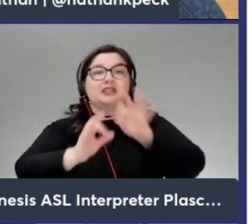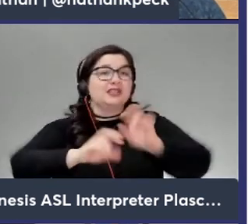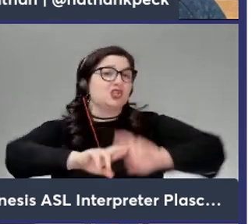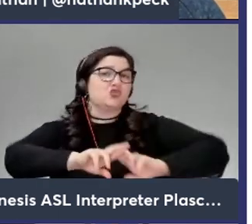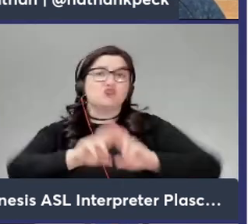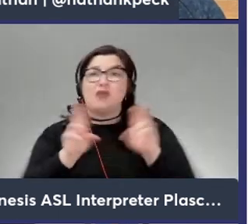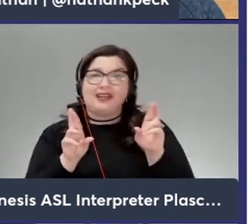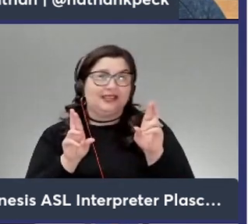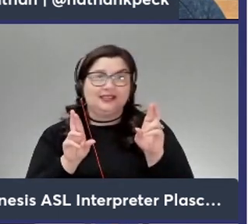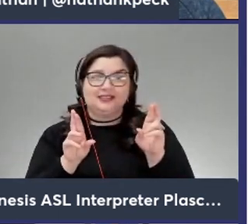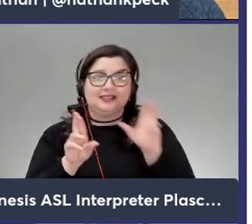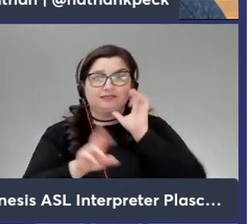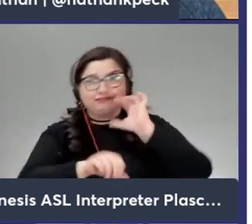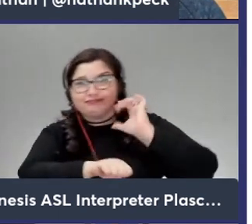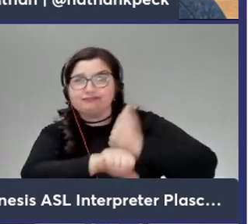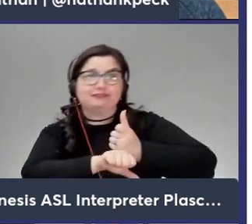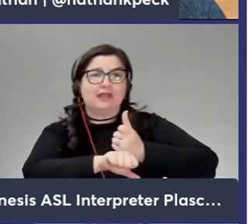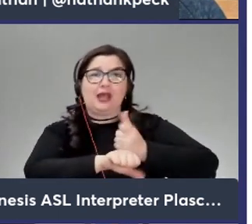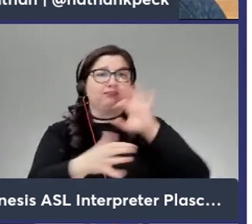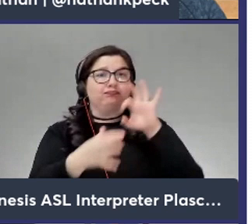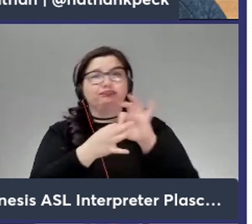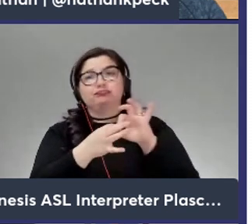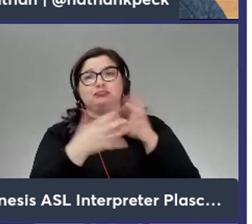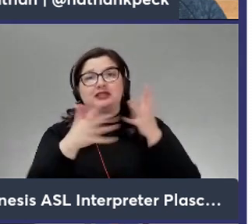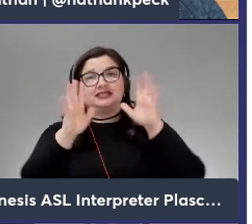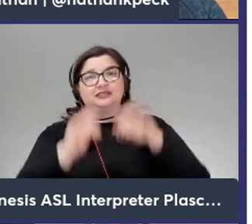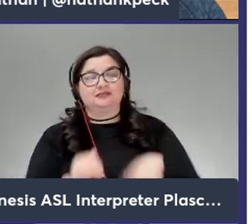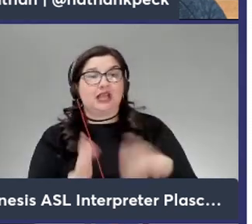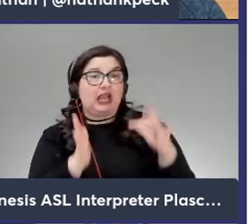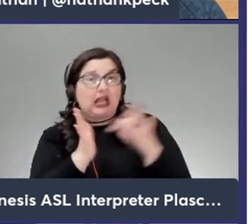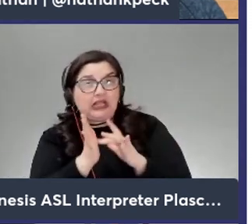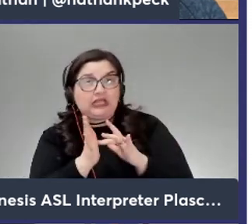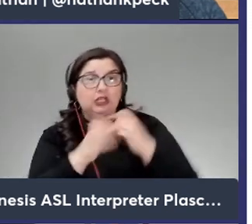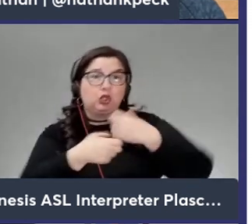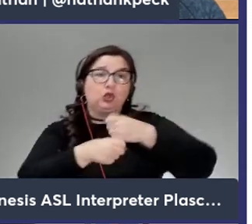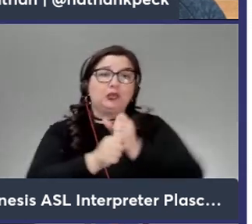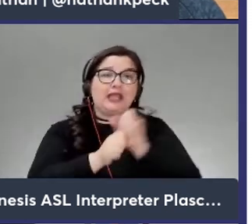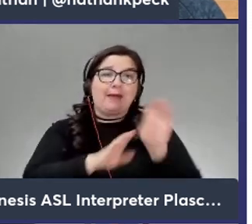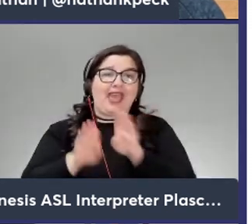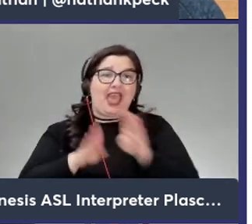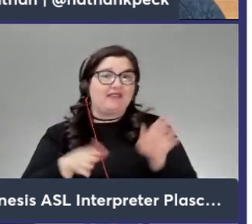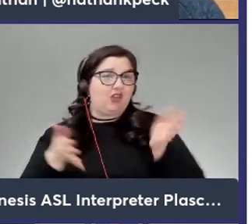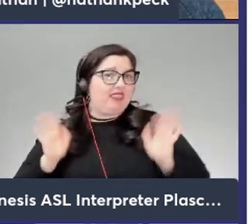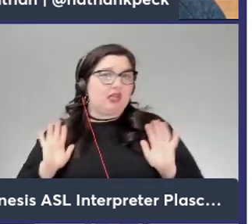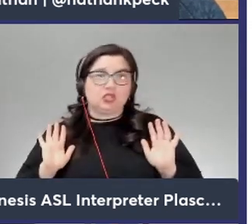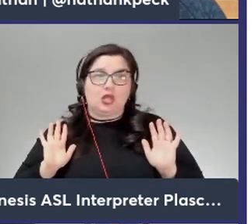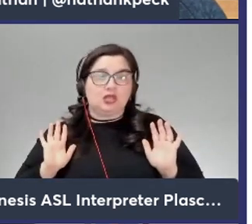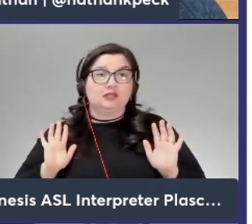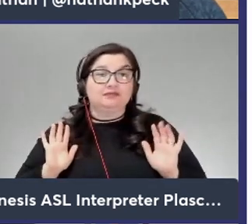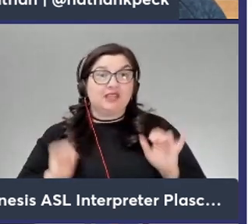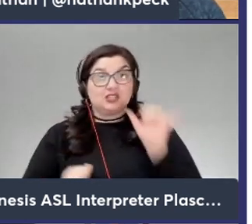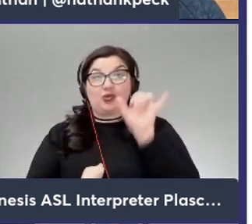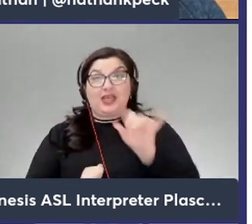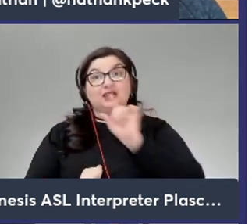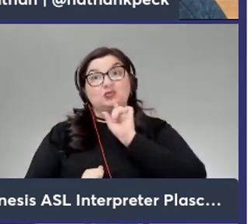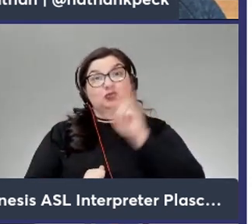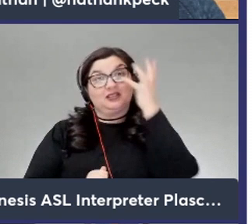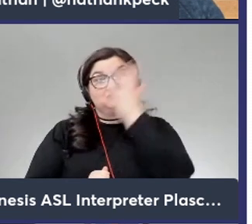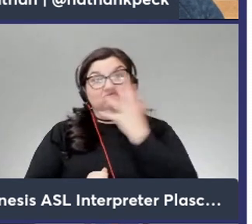So you don't need to do anything other than click Create Behavior. So that's really the, that's the whole configuration that we wanted